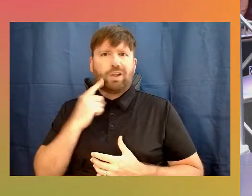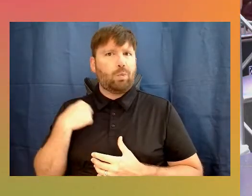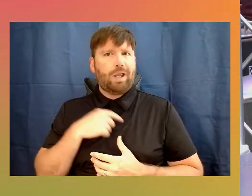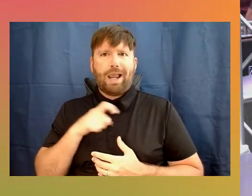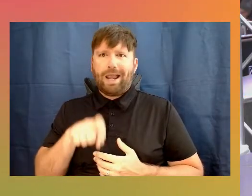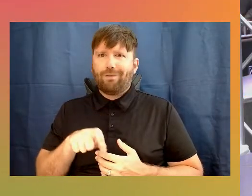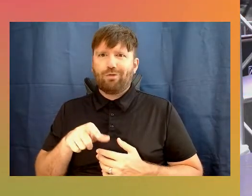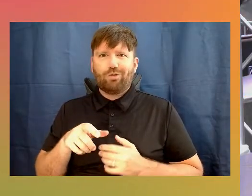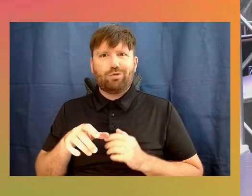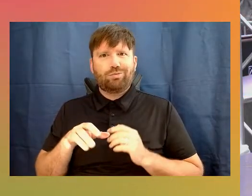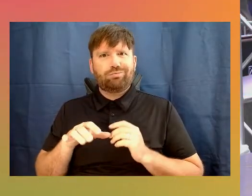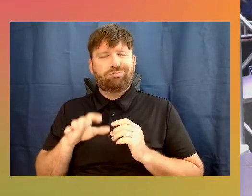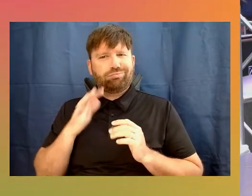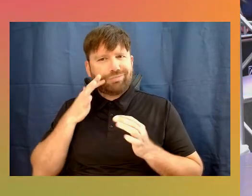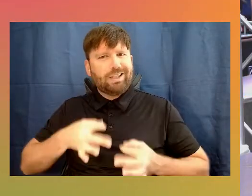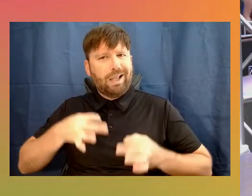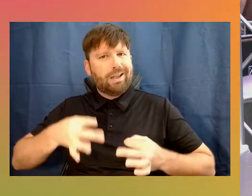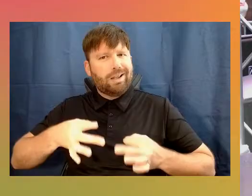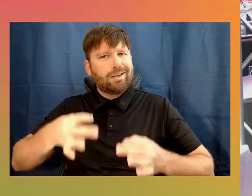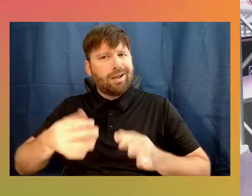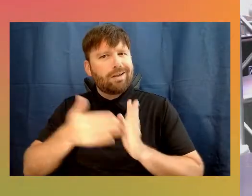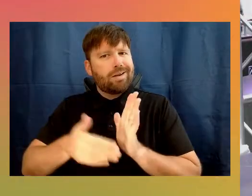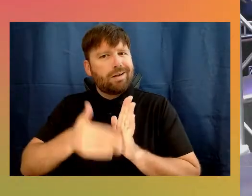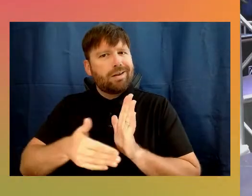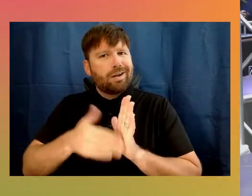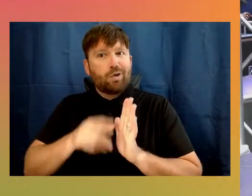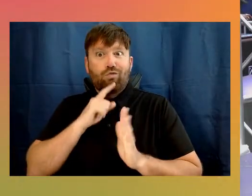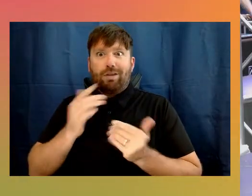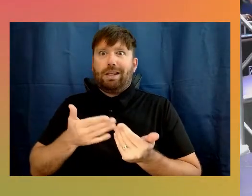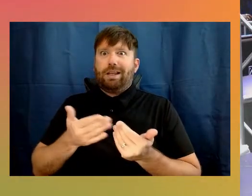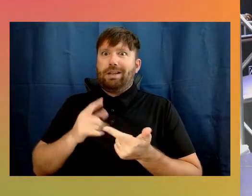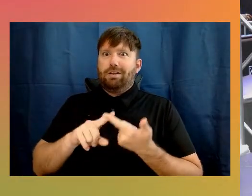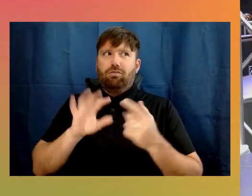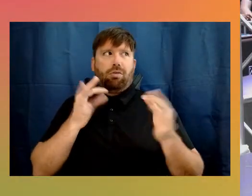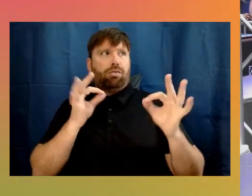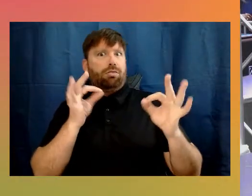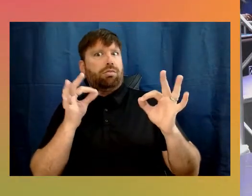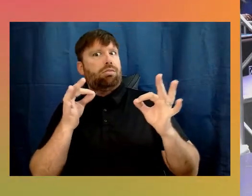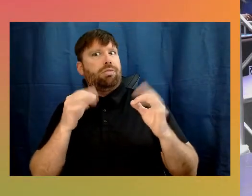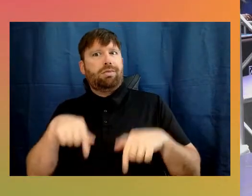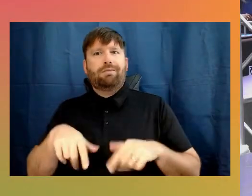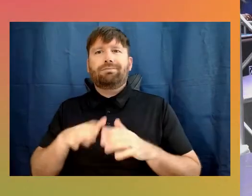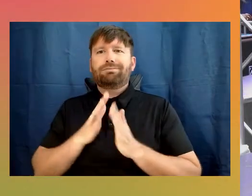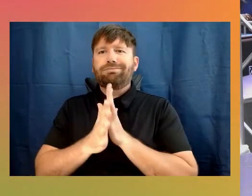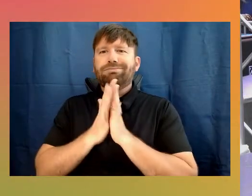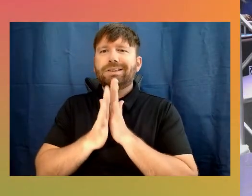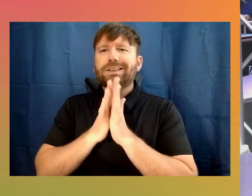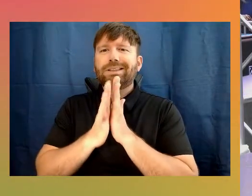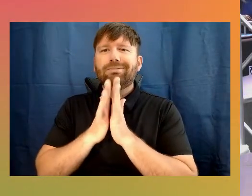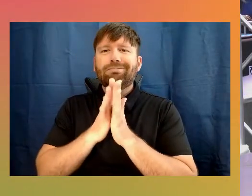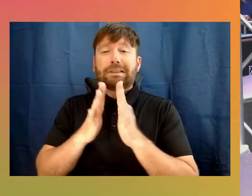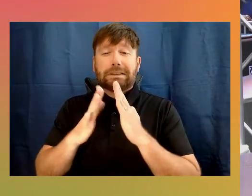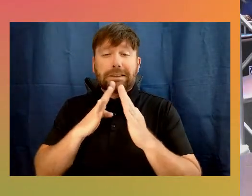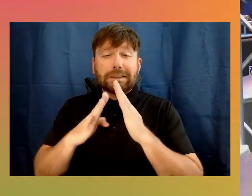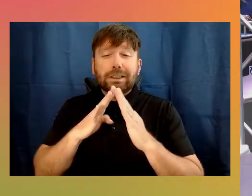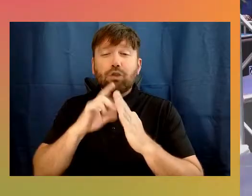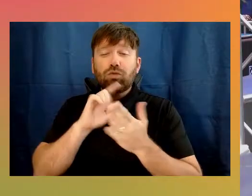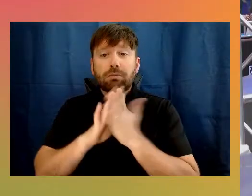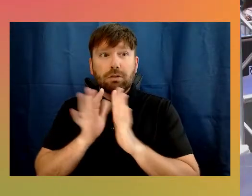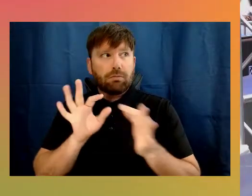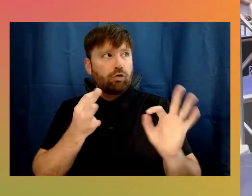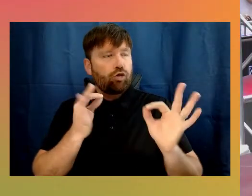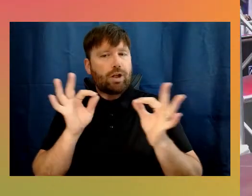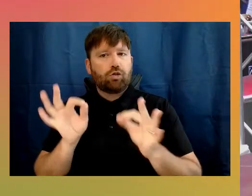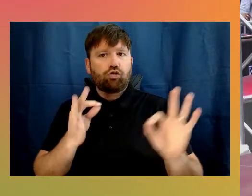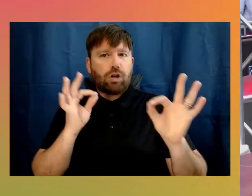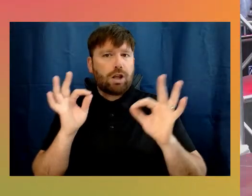TO REALIGN.